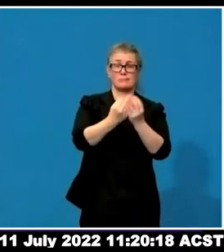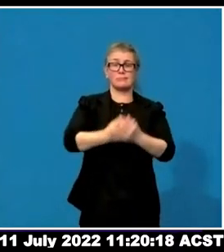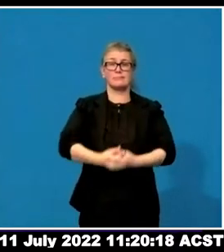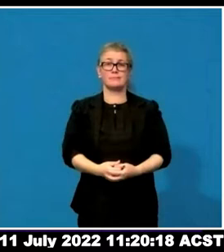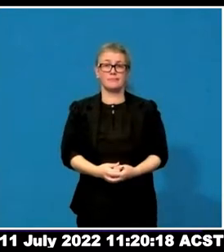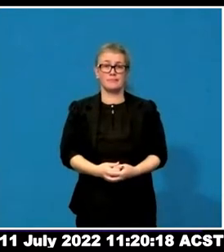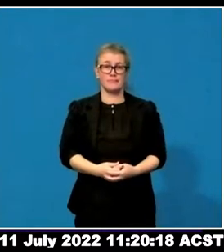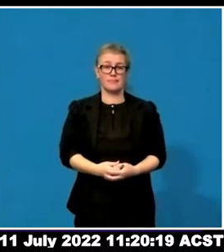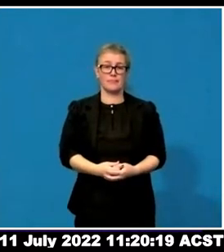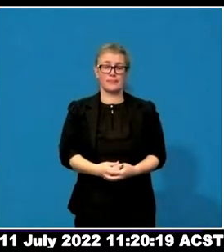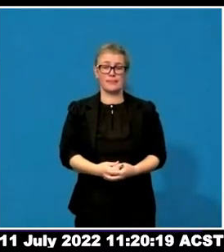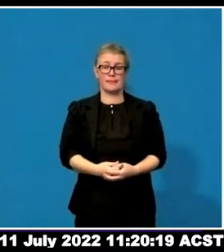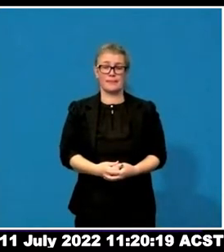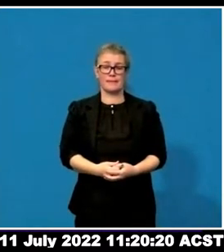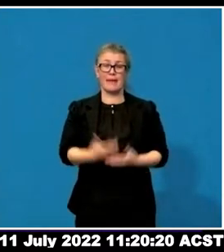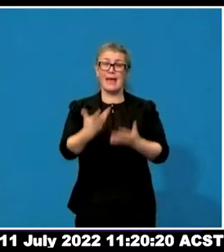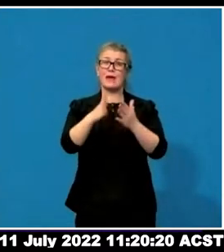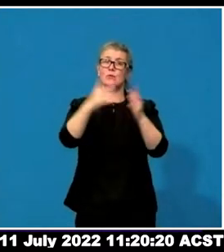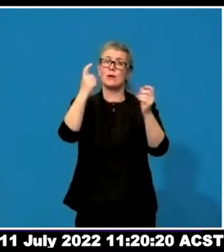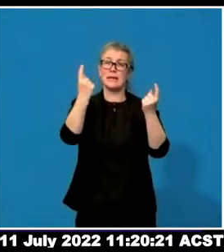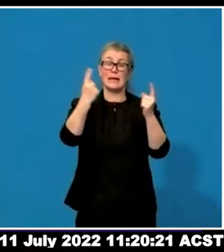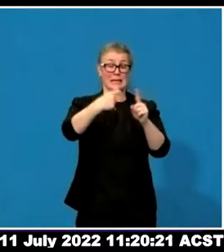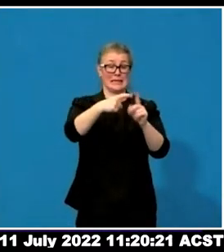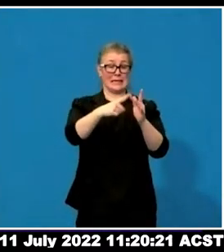To assist to understand the size of the Kimberley region and the remoteness of its